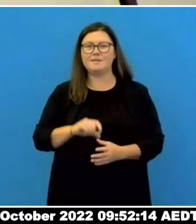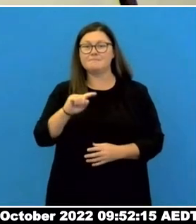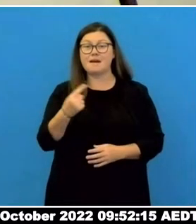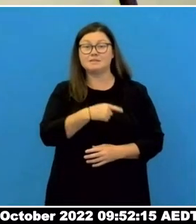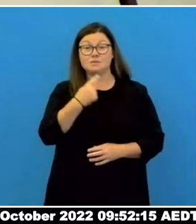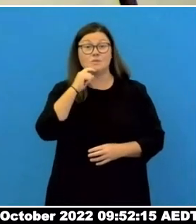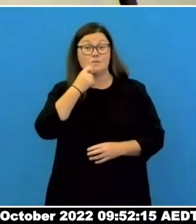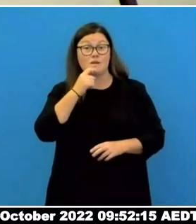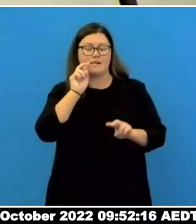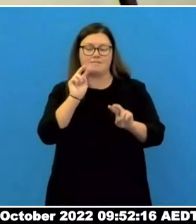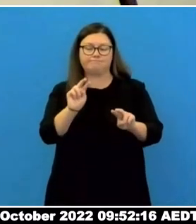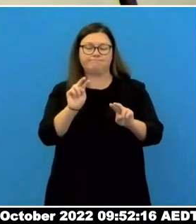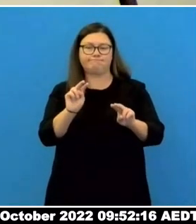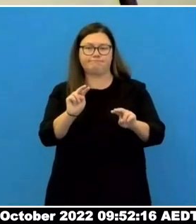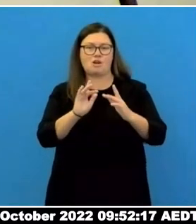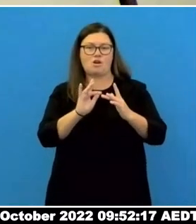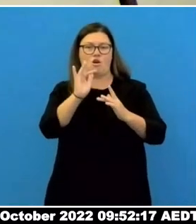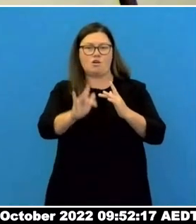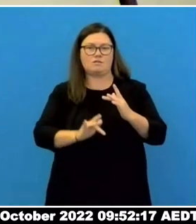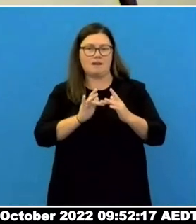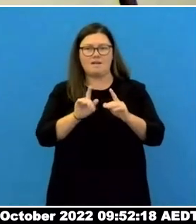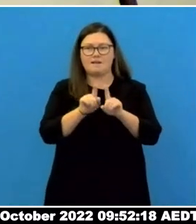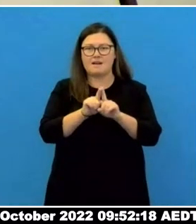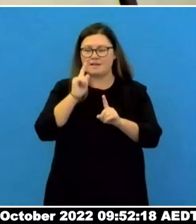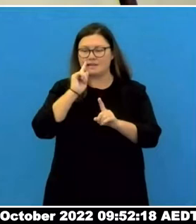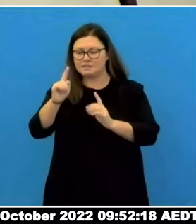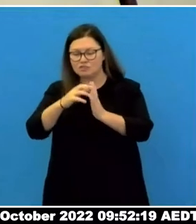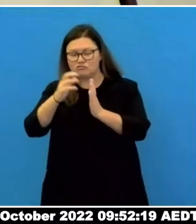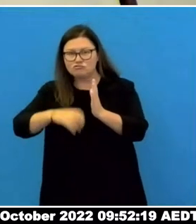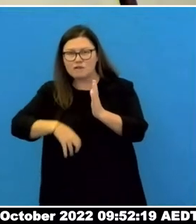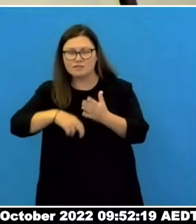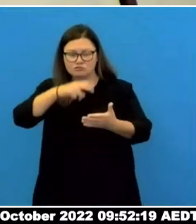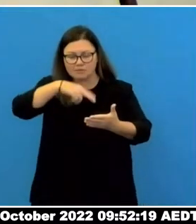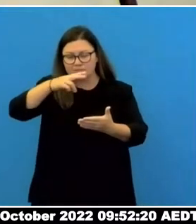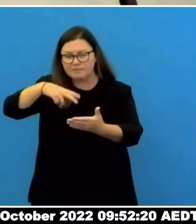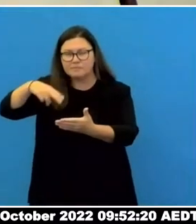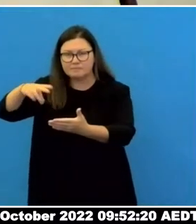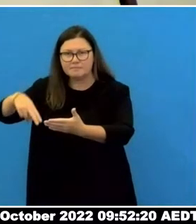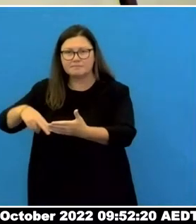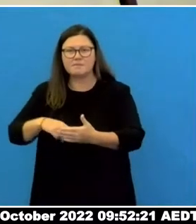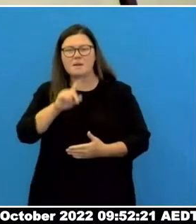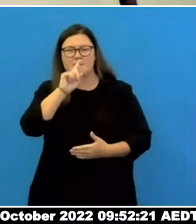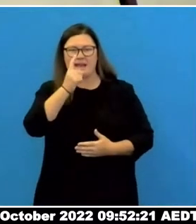through the transcript and the video recording of the proceedings today.